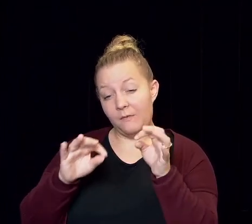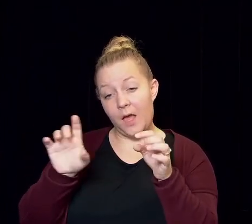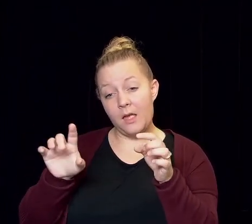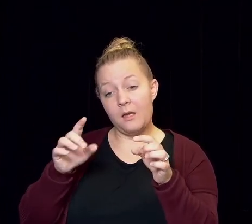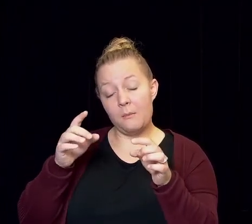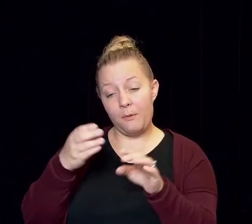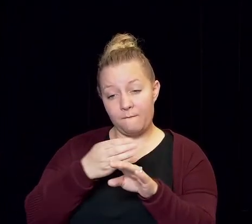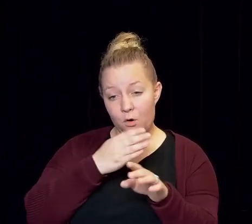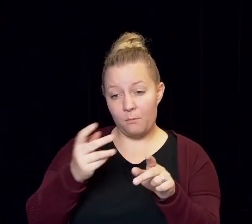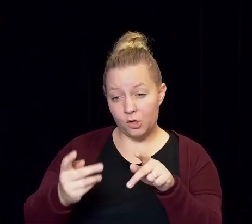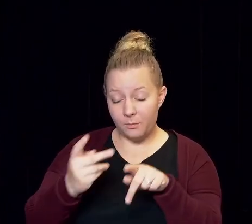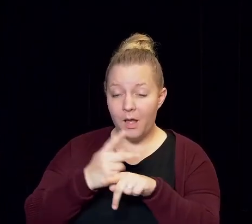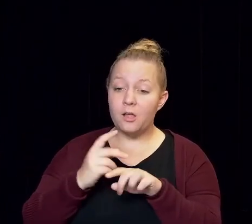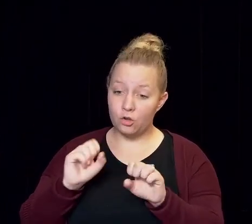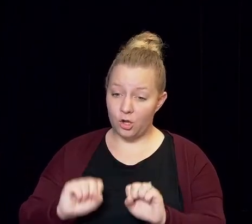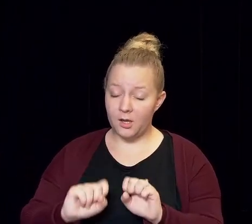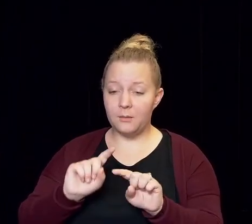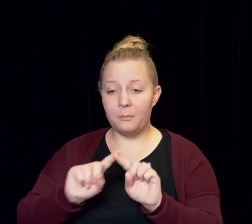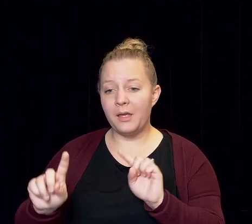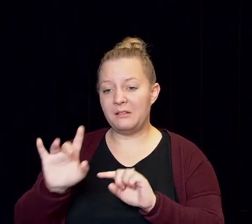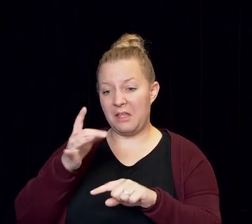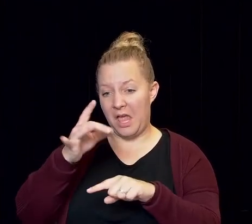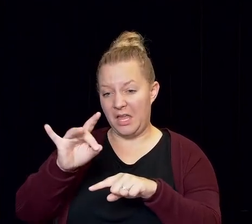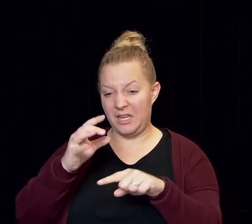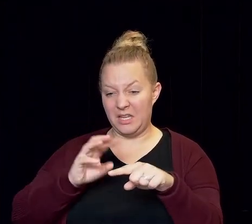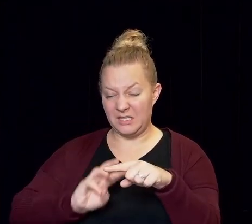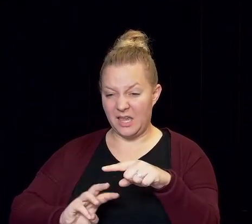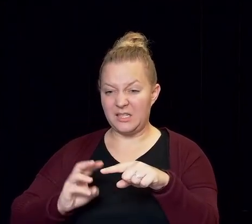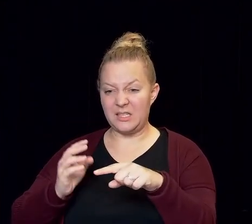Also, I wanted to point out, that this is one of those special division problems